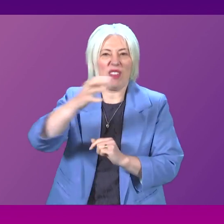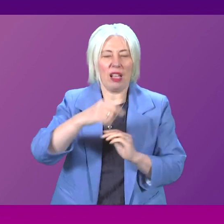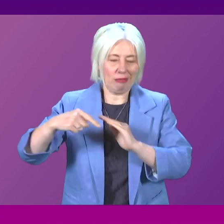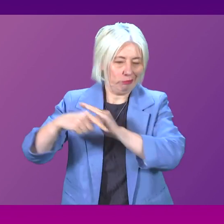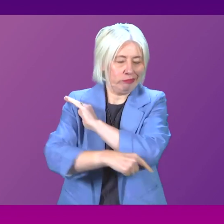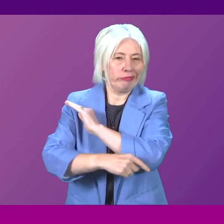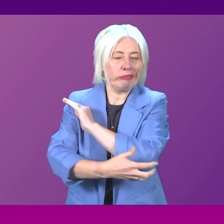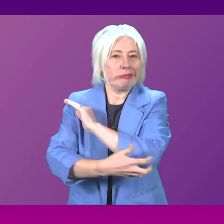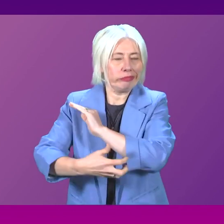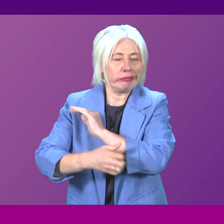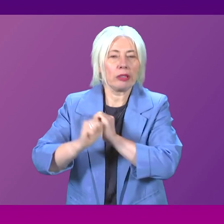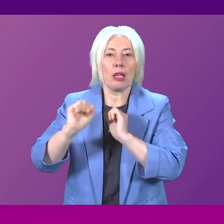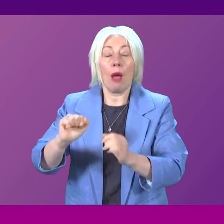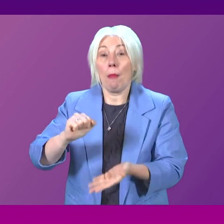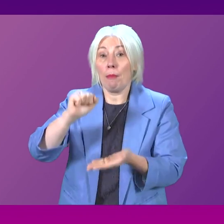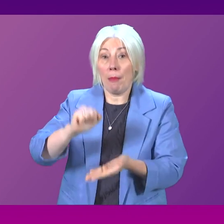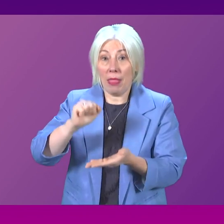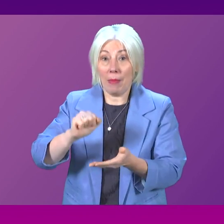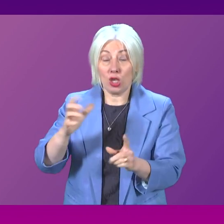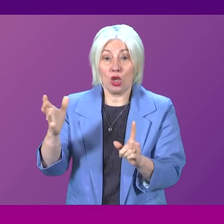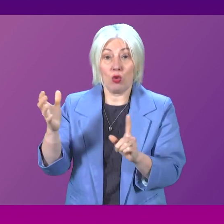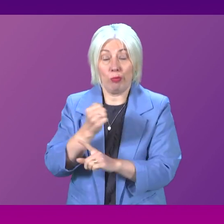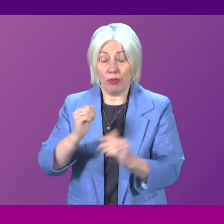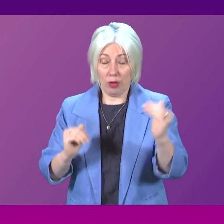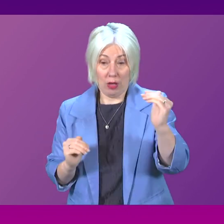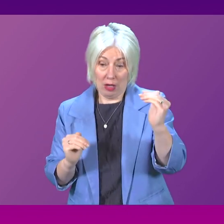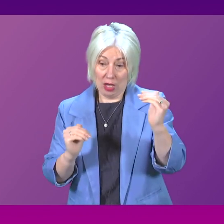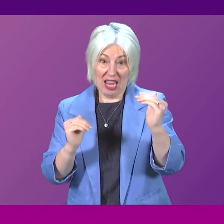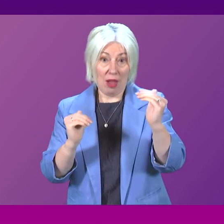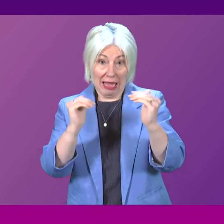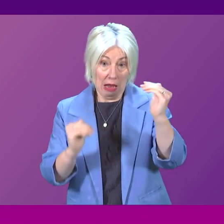The budget to tackle the attainment gap is rising over this session of Parliament, and